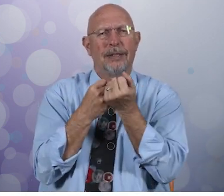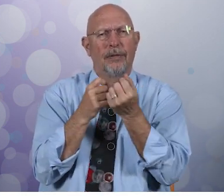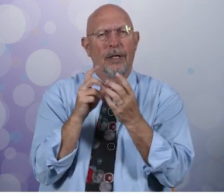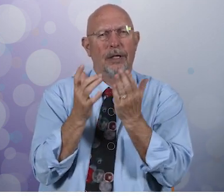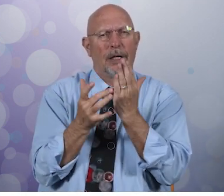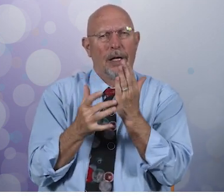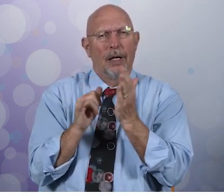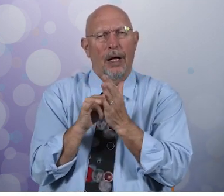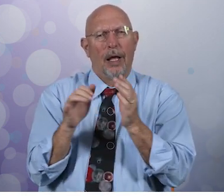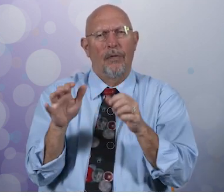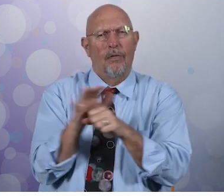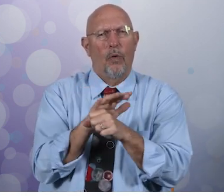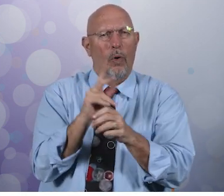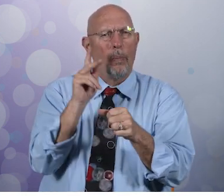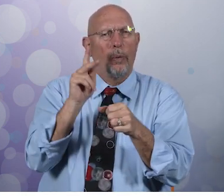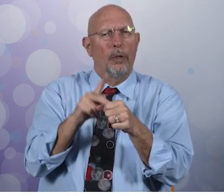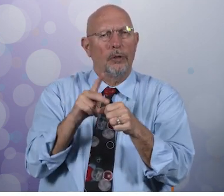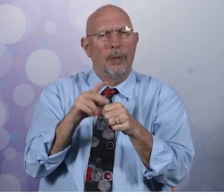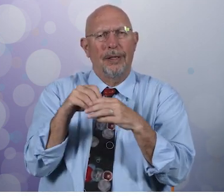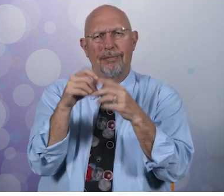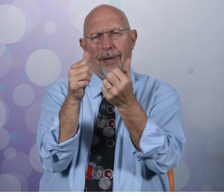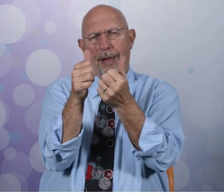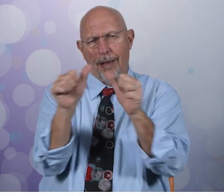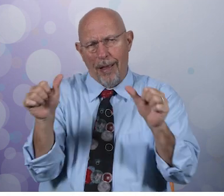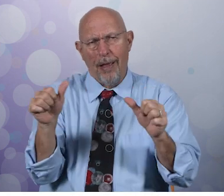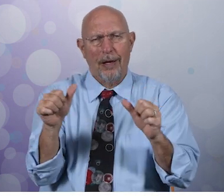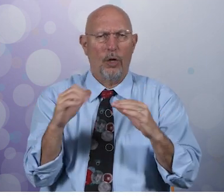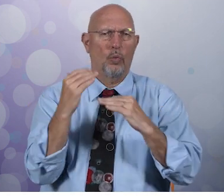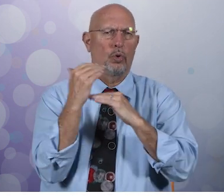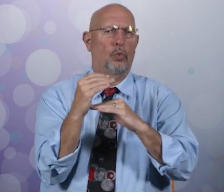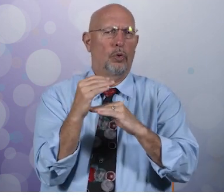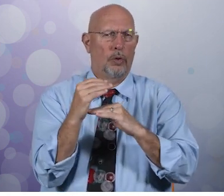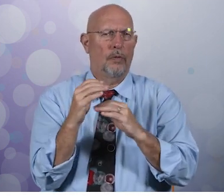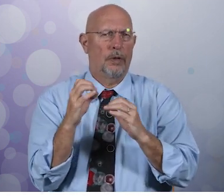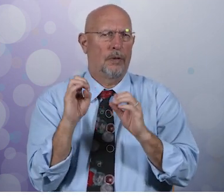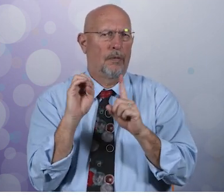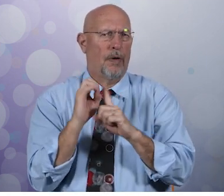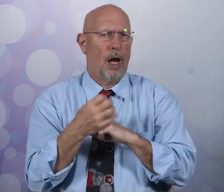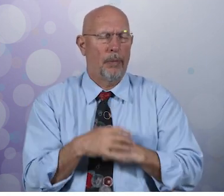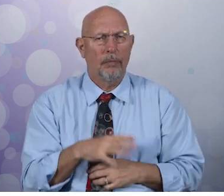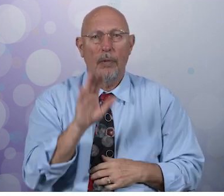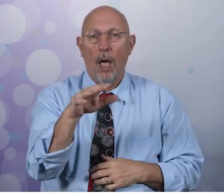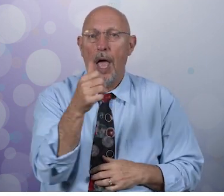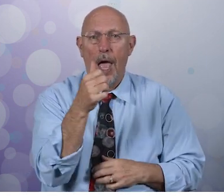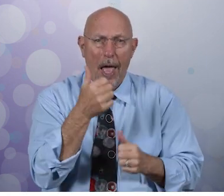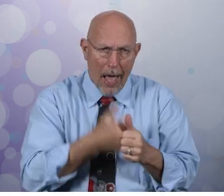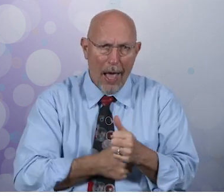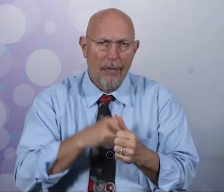help with full participation in any least restrictive environment. Every chapter has multiple pages.